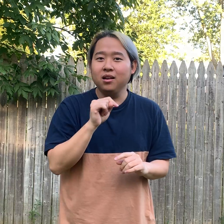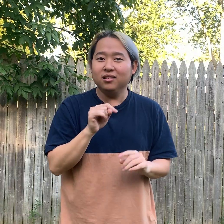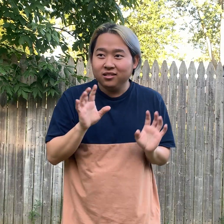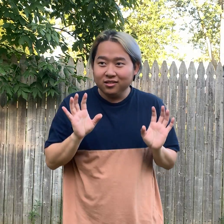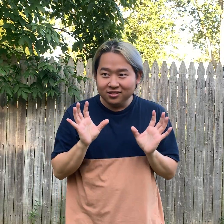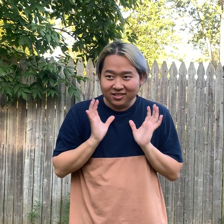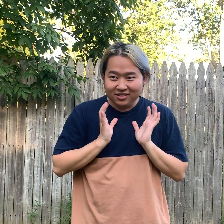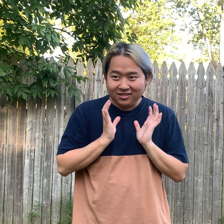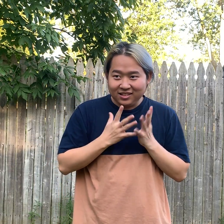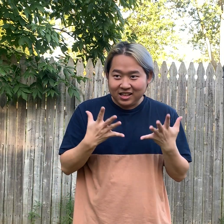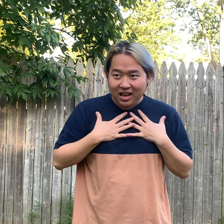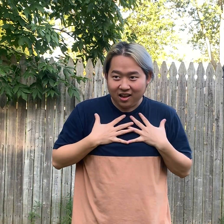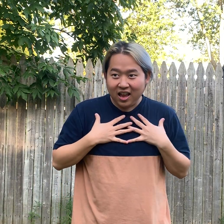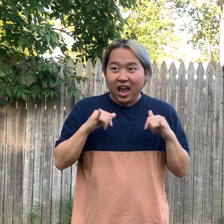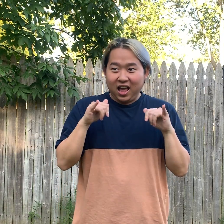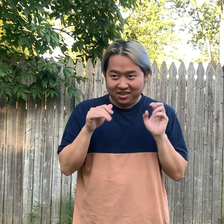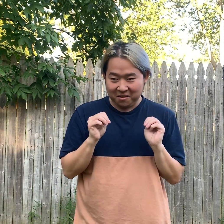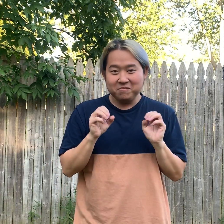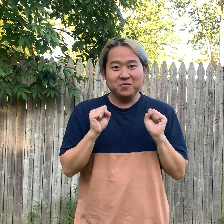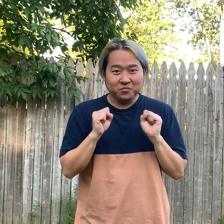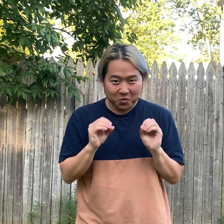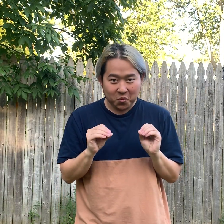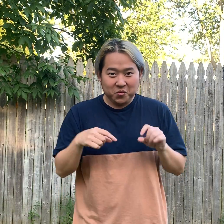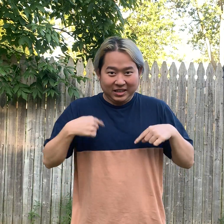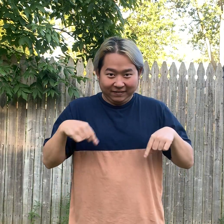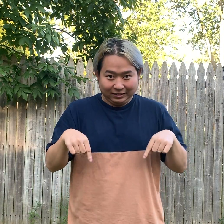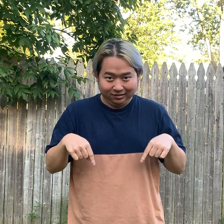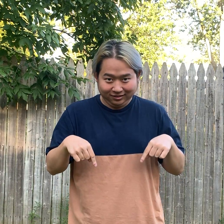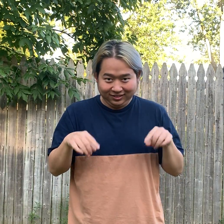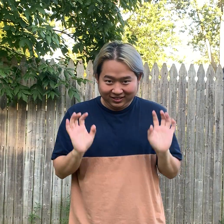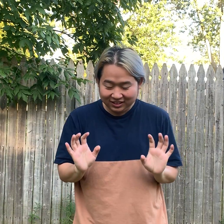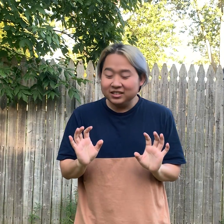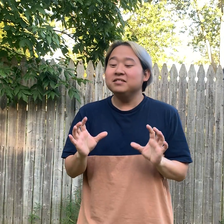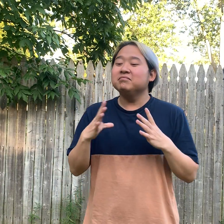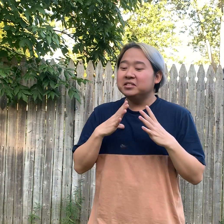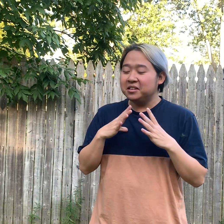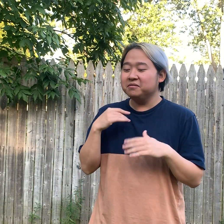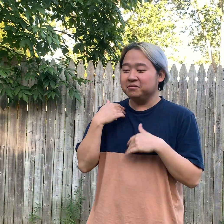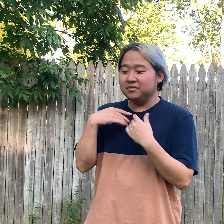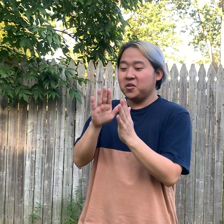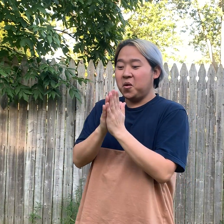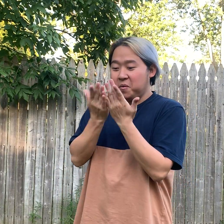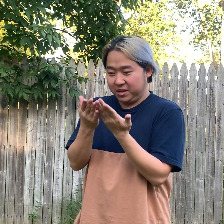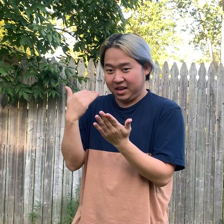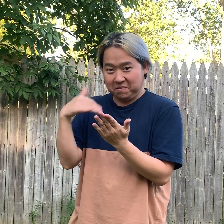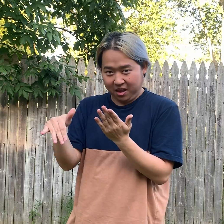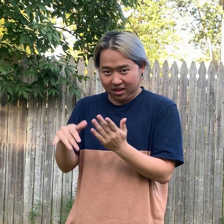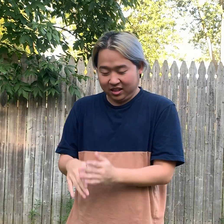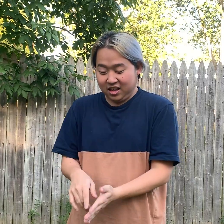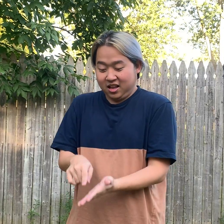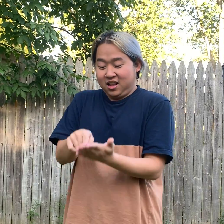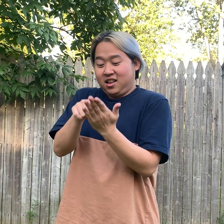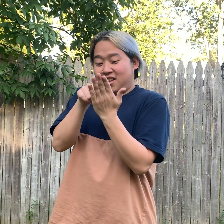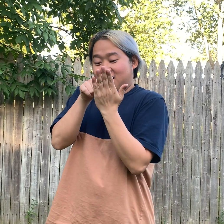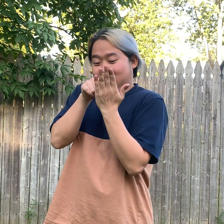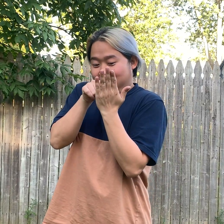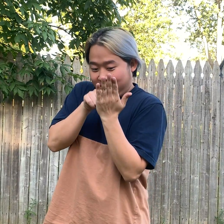Both of us were very nervous to open the email and see what it said. As I looked over the email, the words,